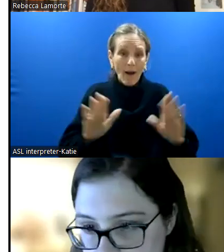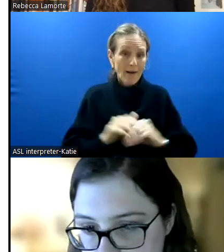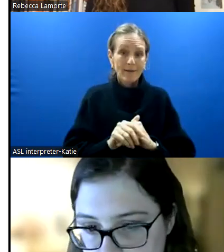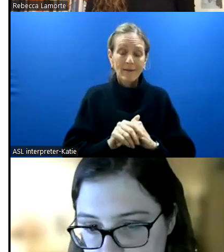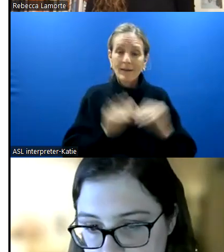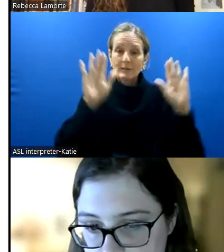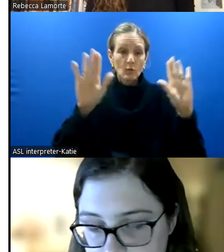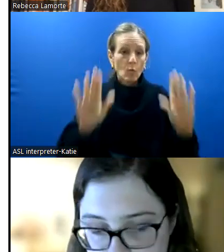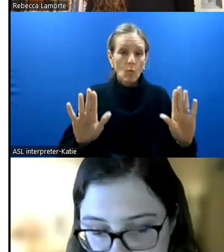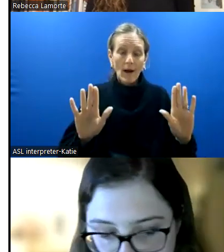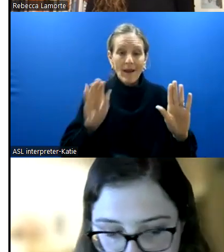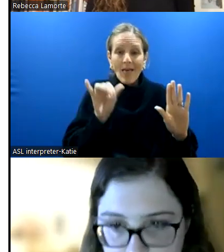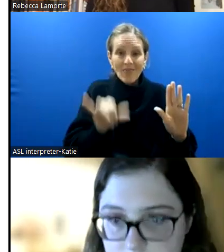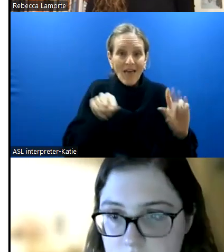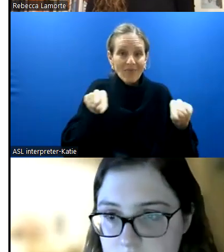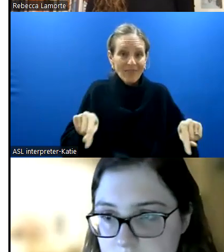that this group was created in 2023.